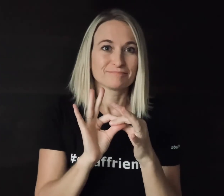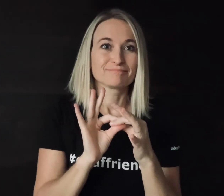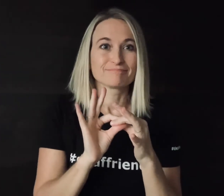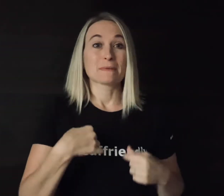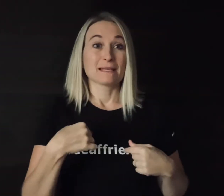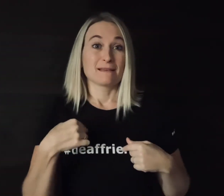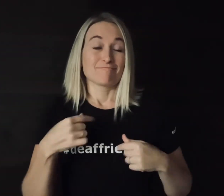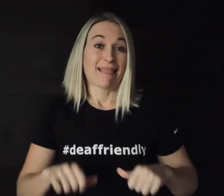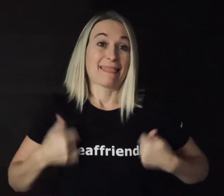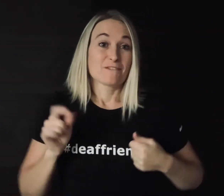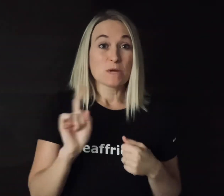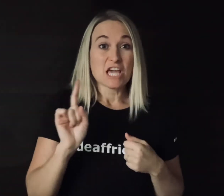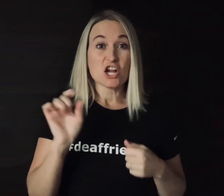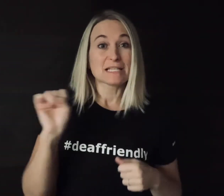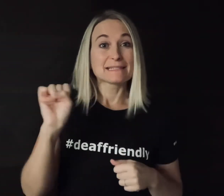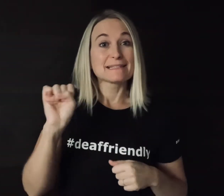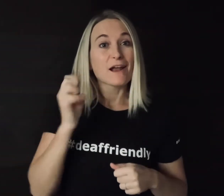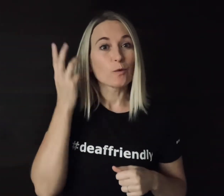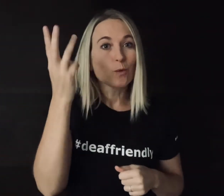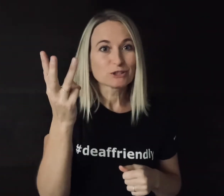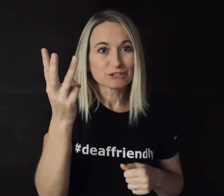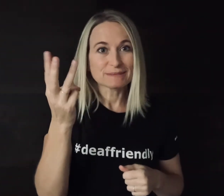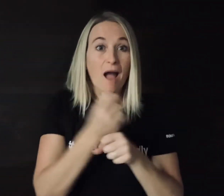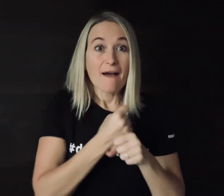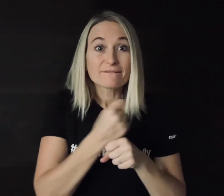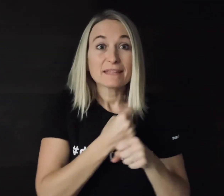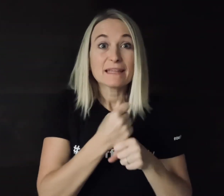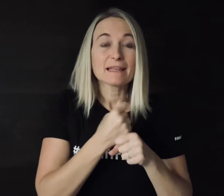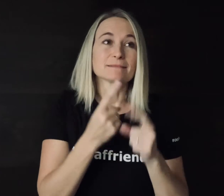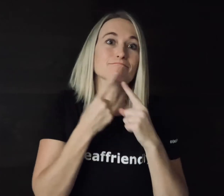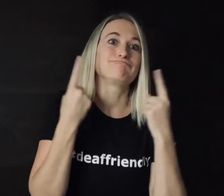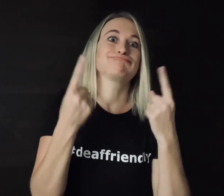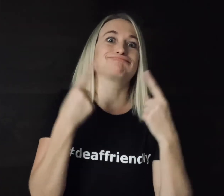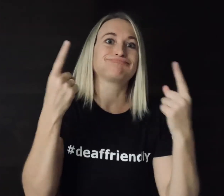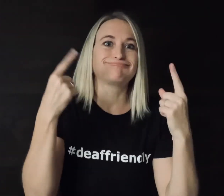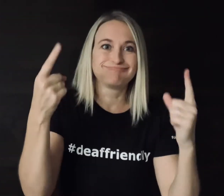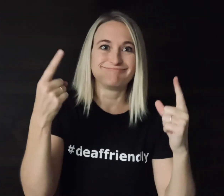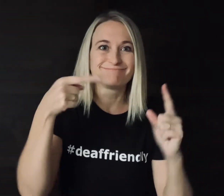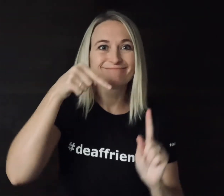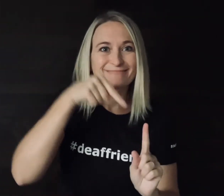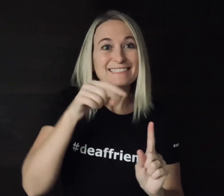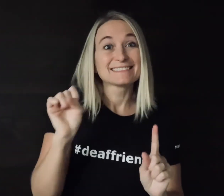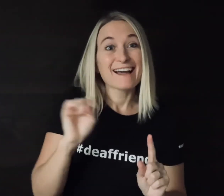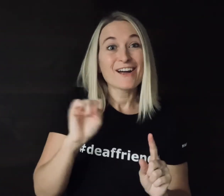I live in Seattle, Washington. Coffee is really popular in Seattle,